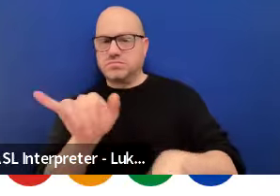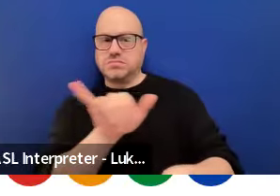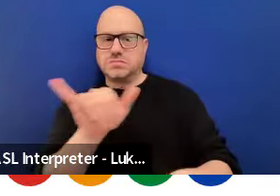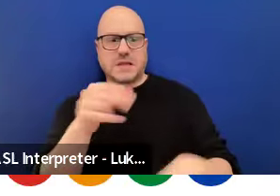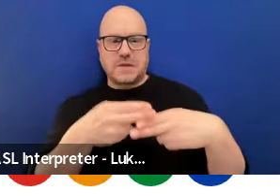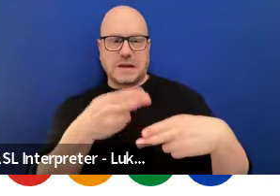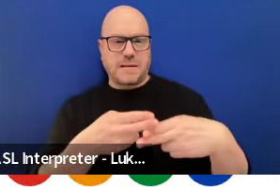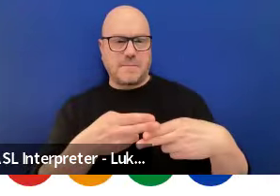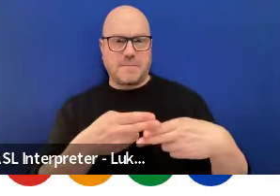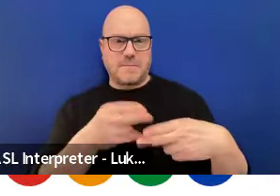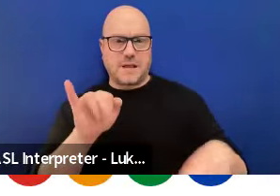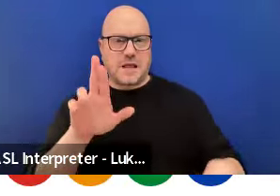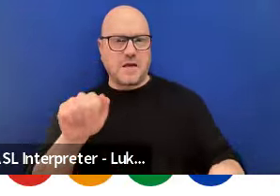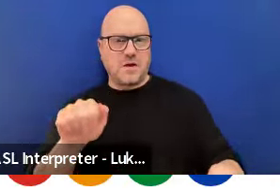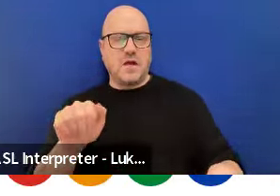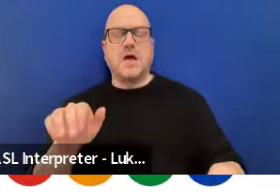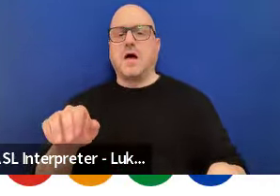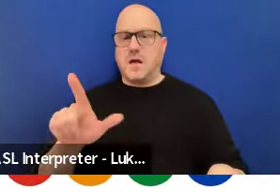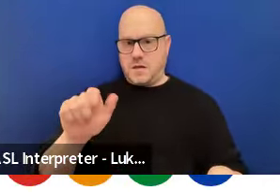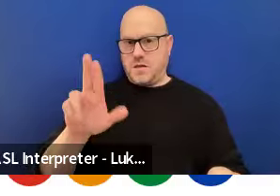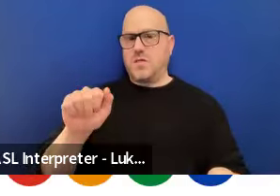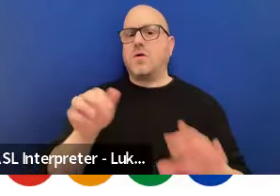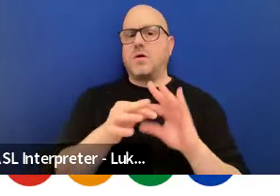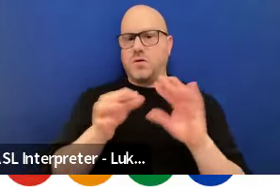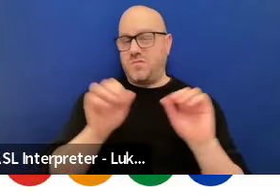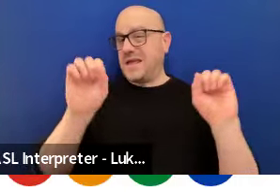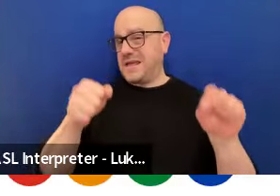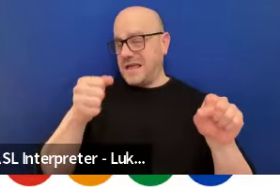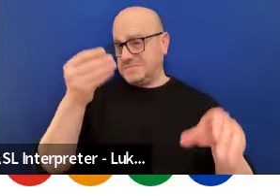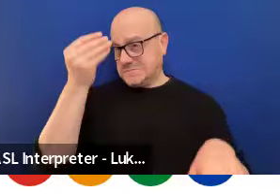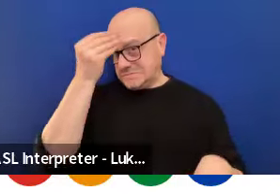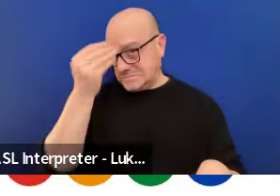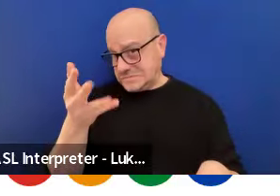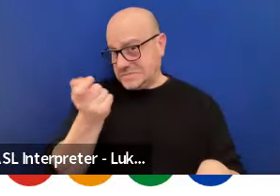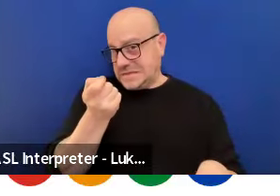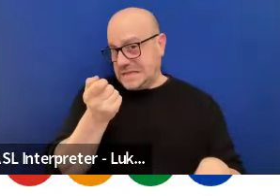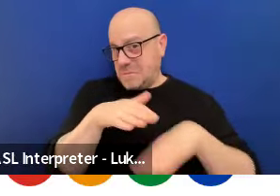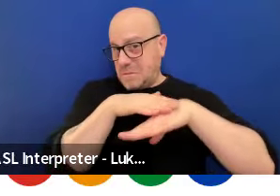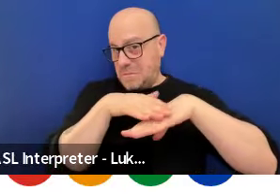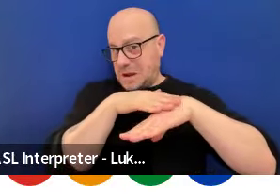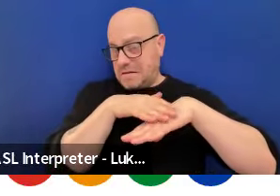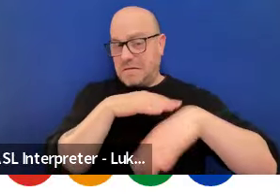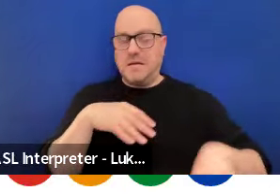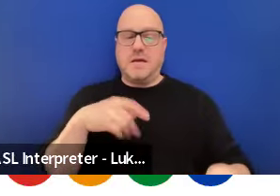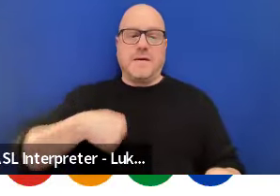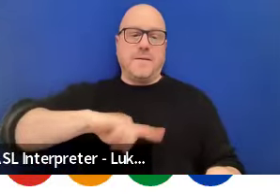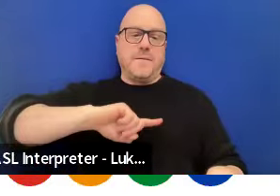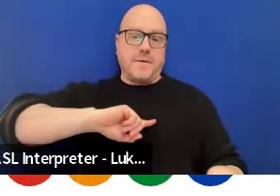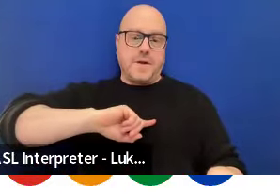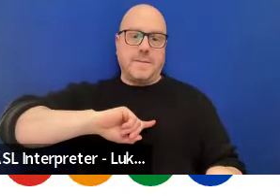AND HAVE REAL ASSISTANCE OR SOMETHING ELSE USING THE SAME NAME OF IRA? ABSOLUTELY.